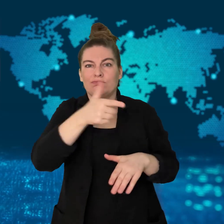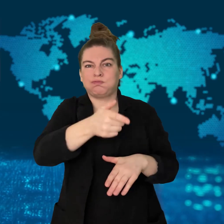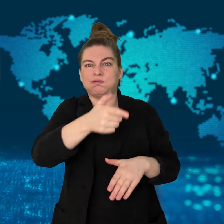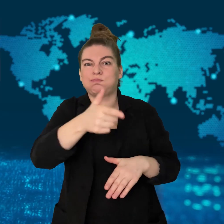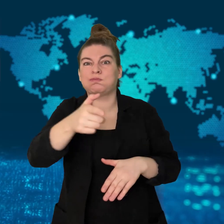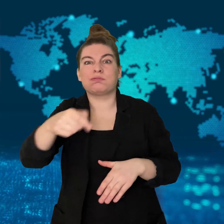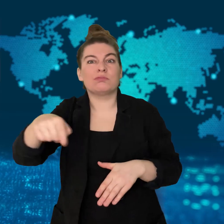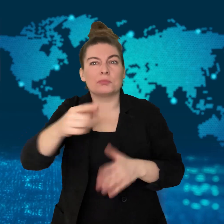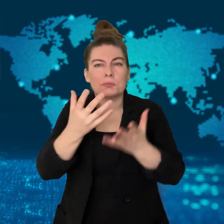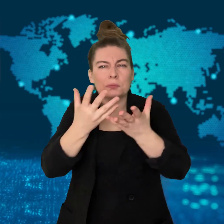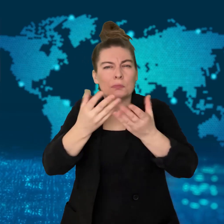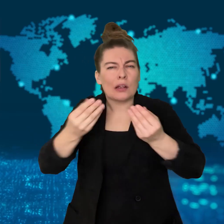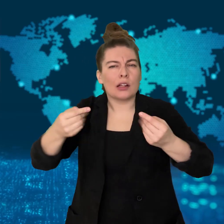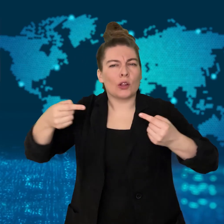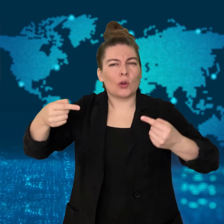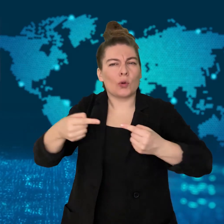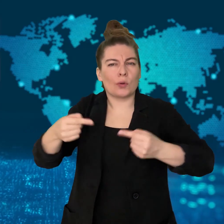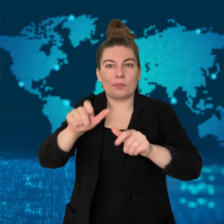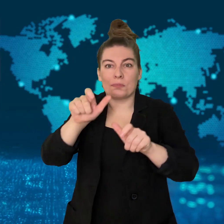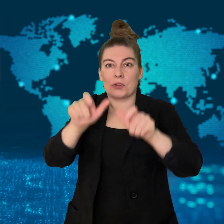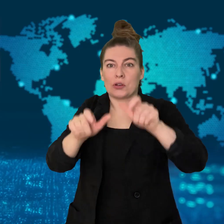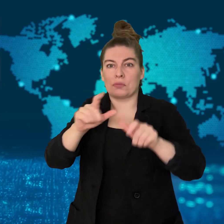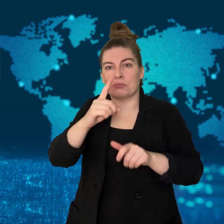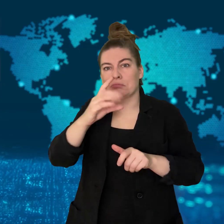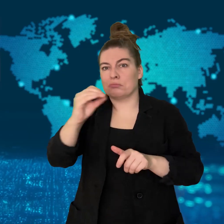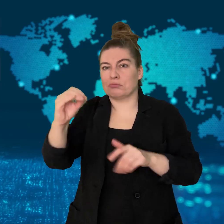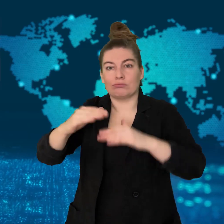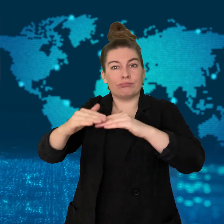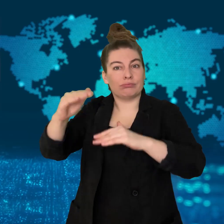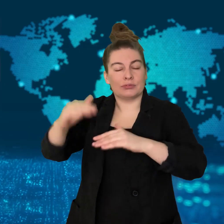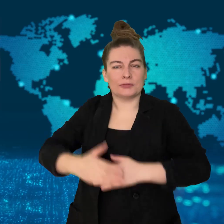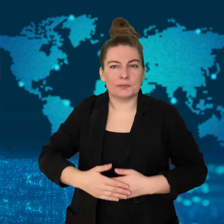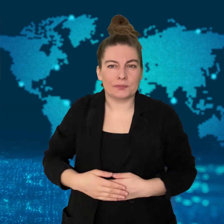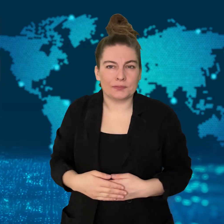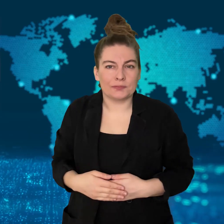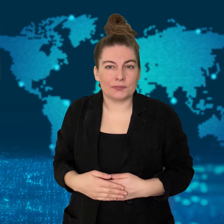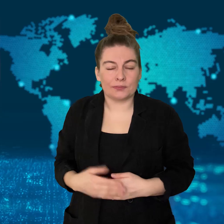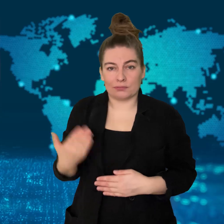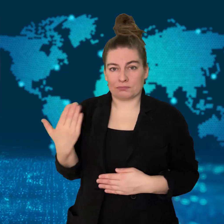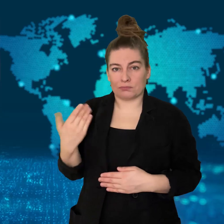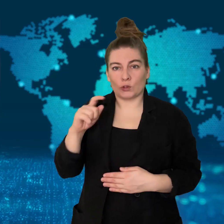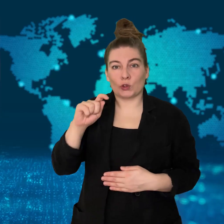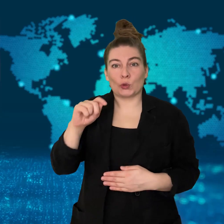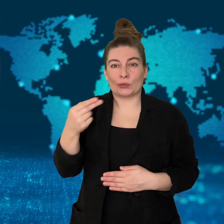and people who support the ousted President Bashar al Assad.